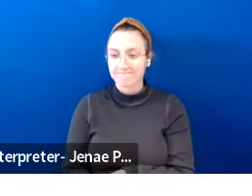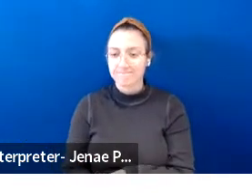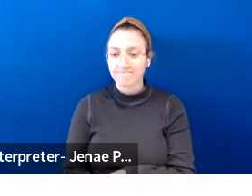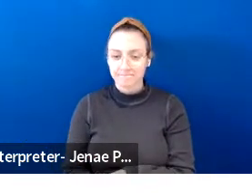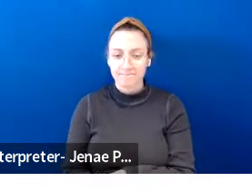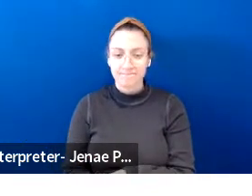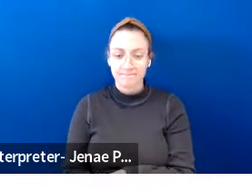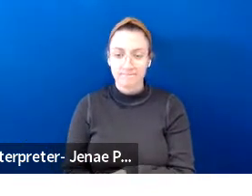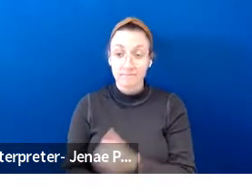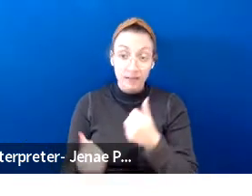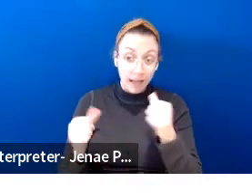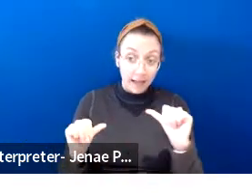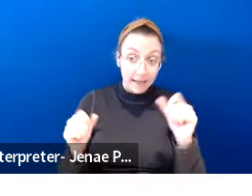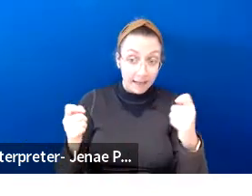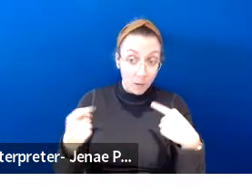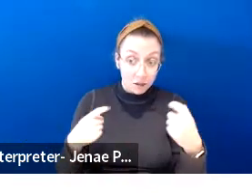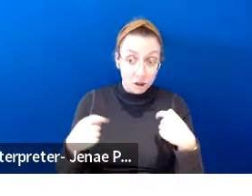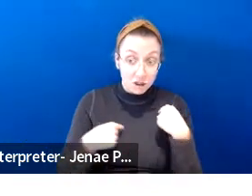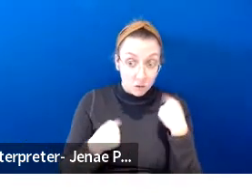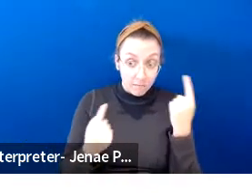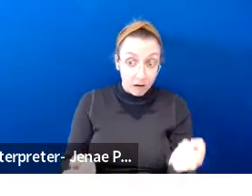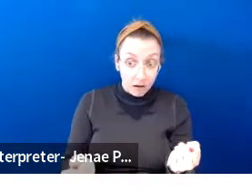Is there any question so far